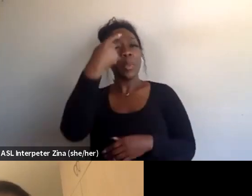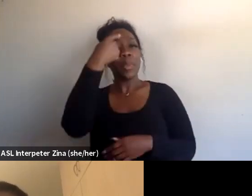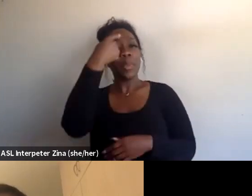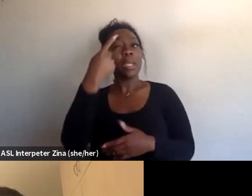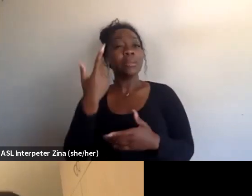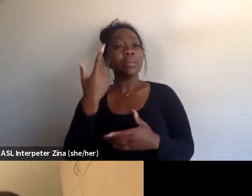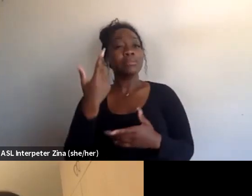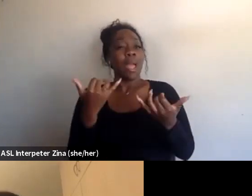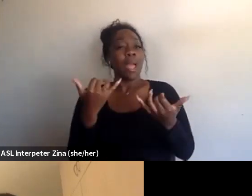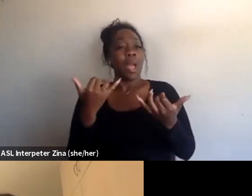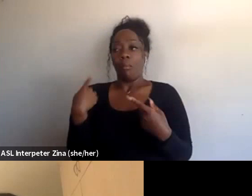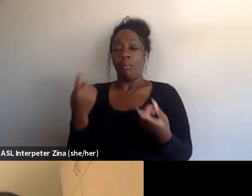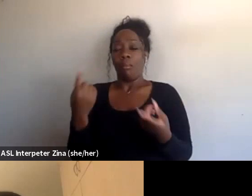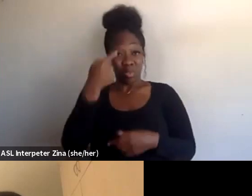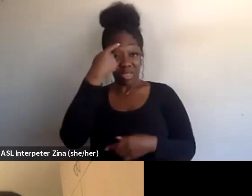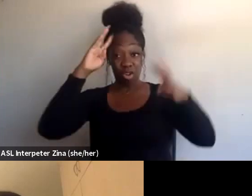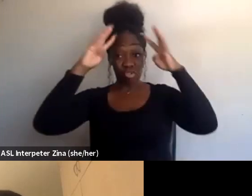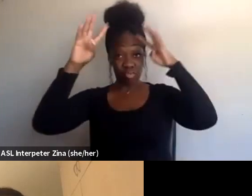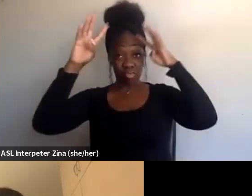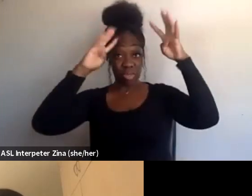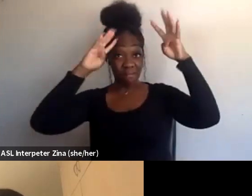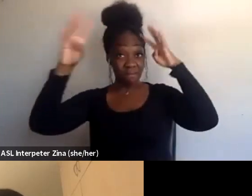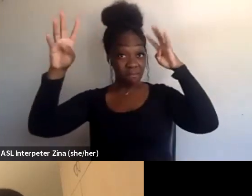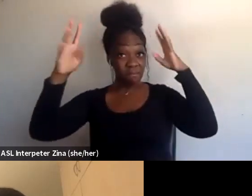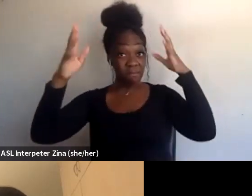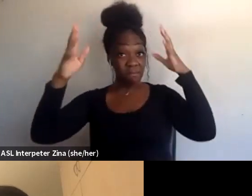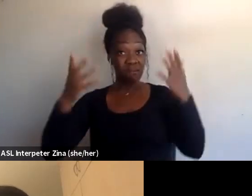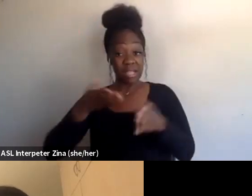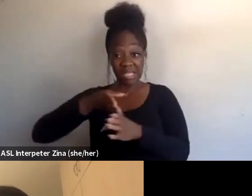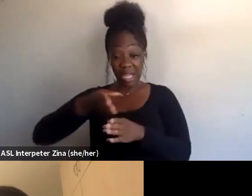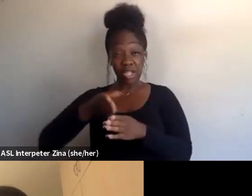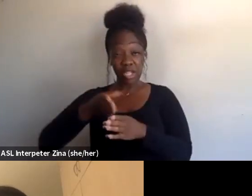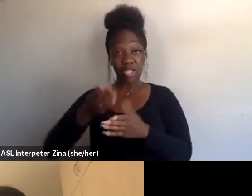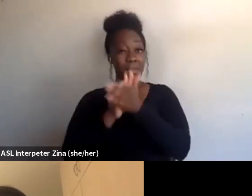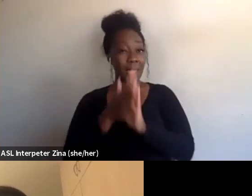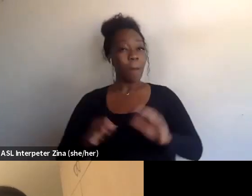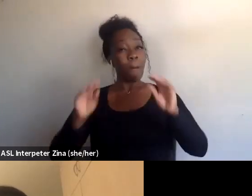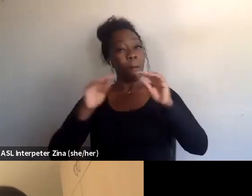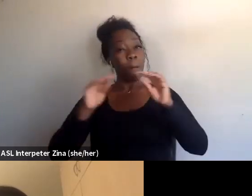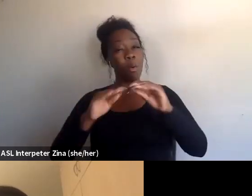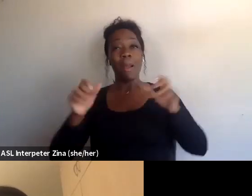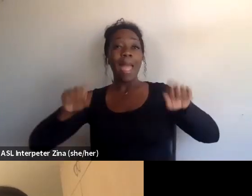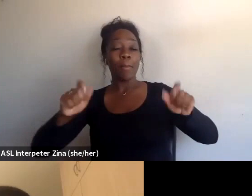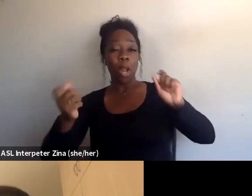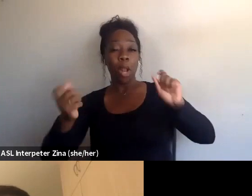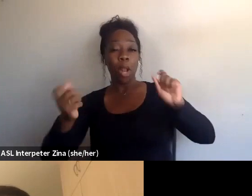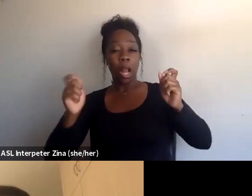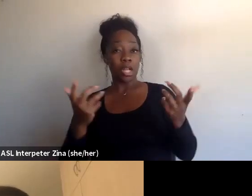Would you say that the creative sector has changed over time to be more accommodating? Or do you still feel as though there are spaces